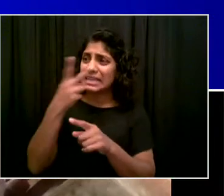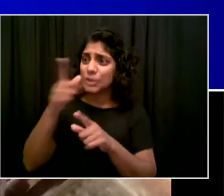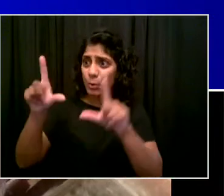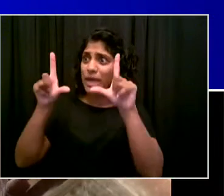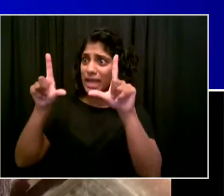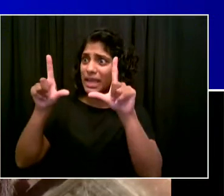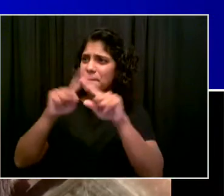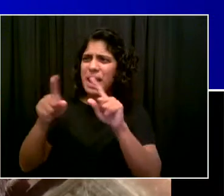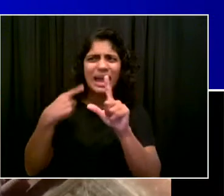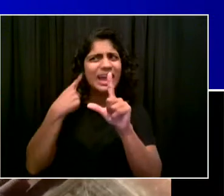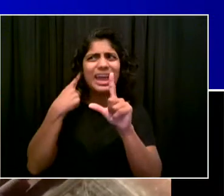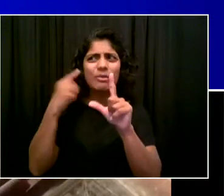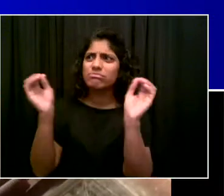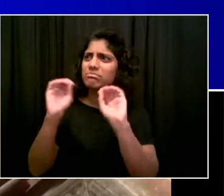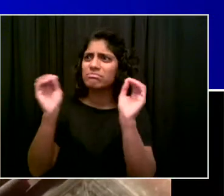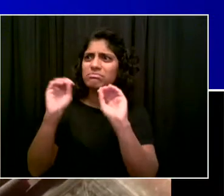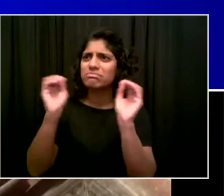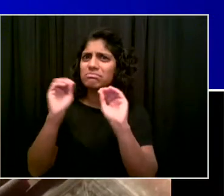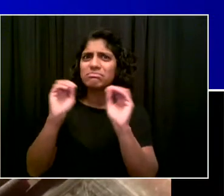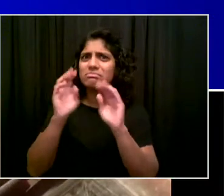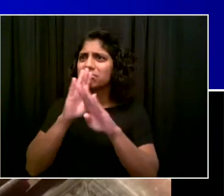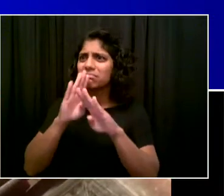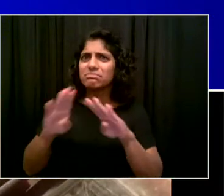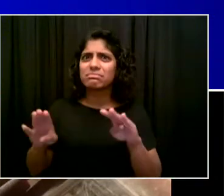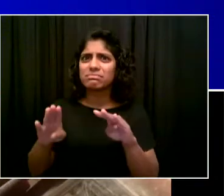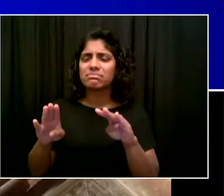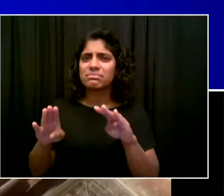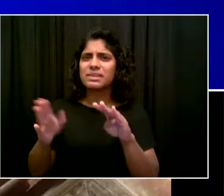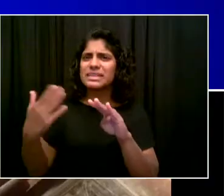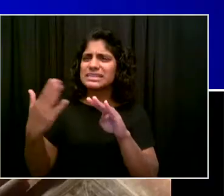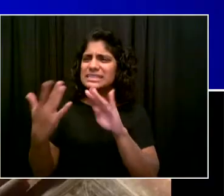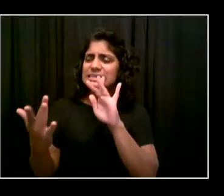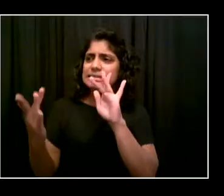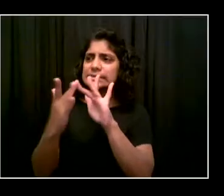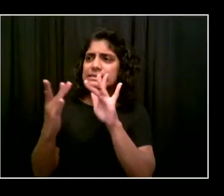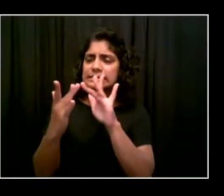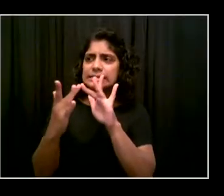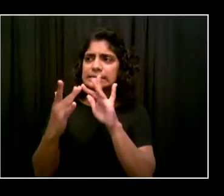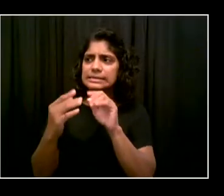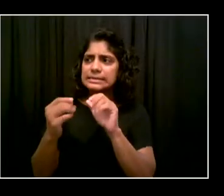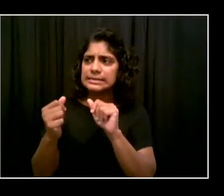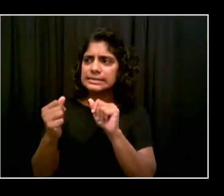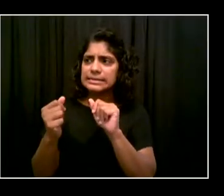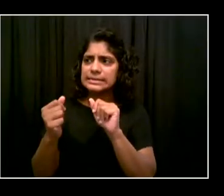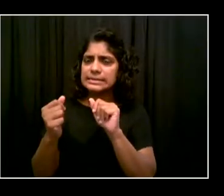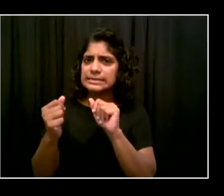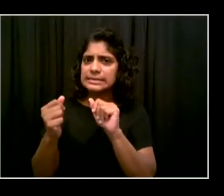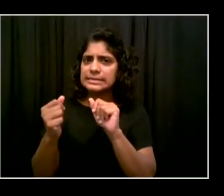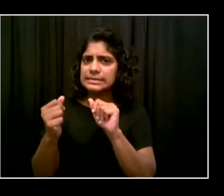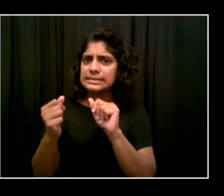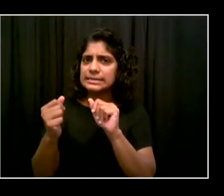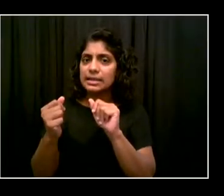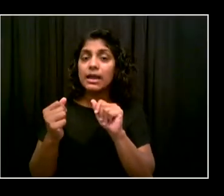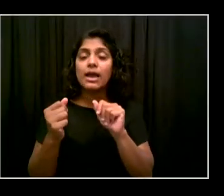WE LOST YOUR VOLUME.